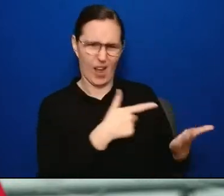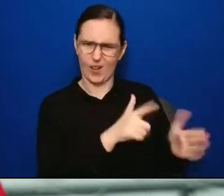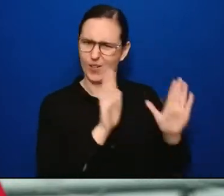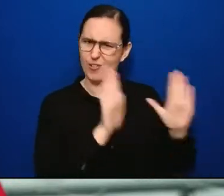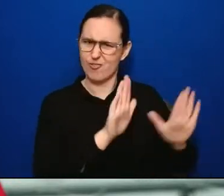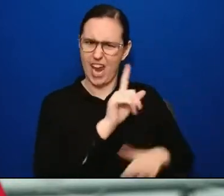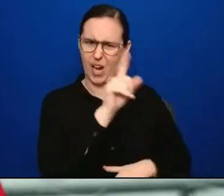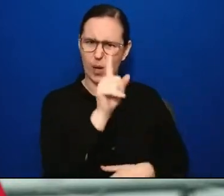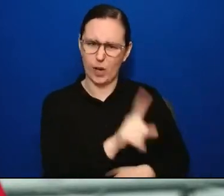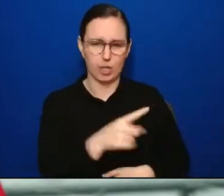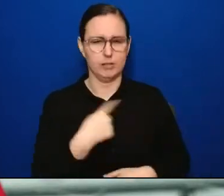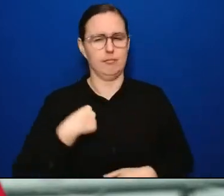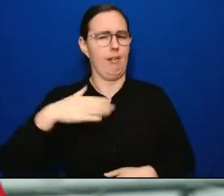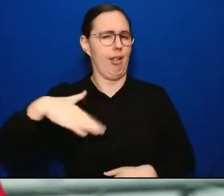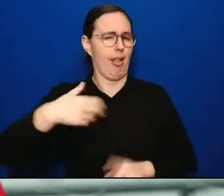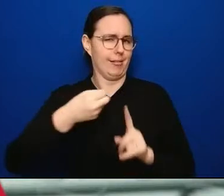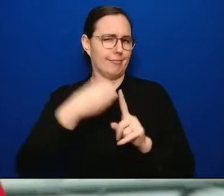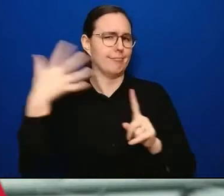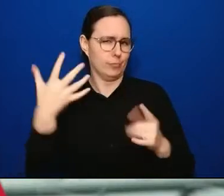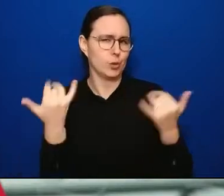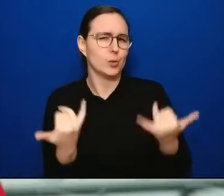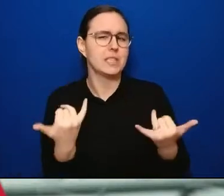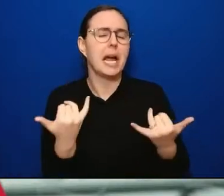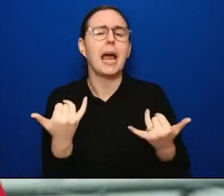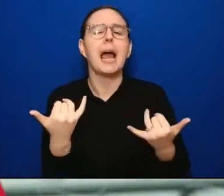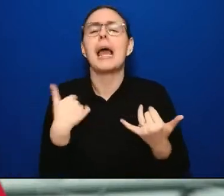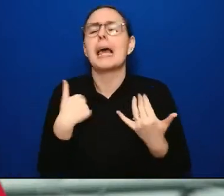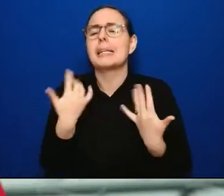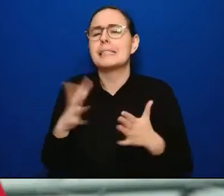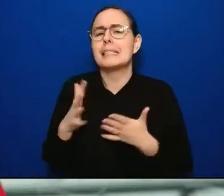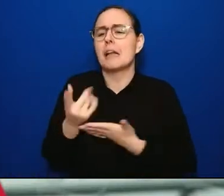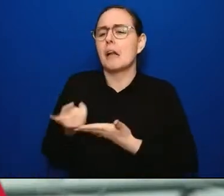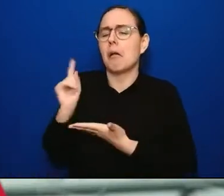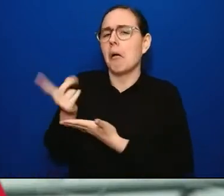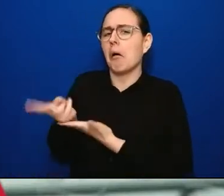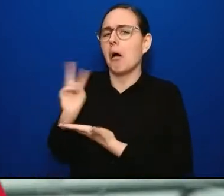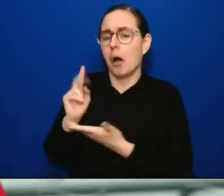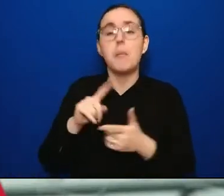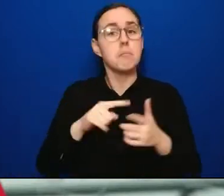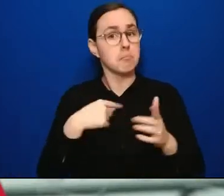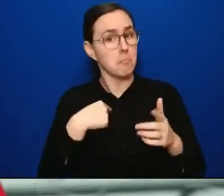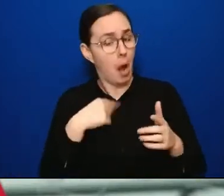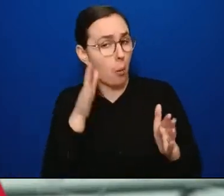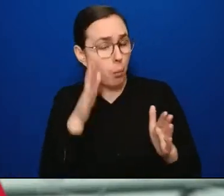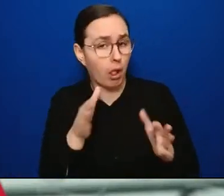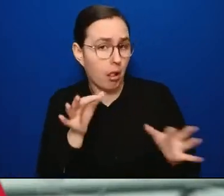question. I didn't talk about surveillance. We did talk about it a couple of weeks ago, but